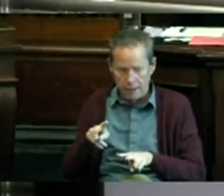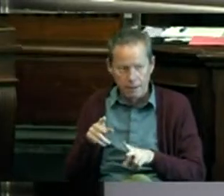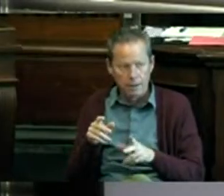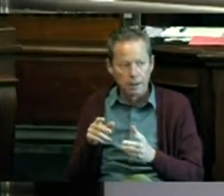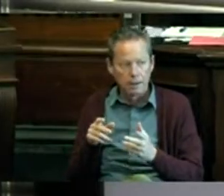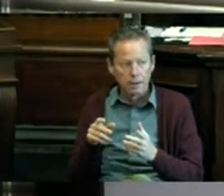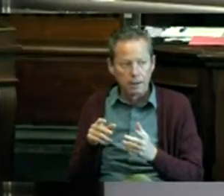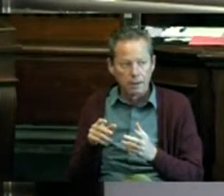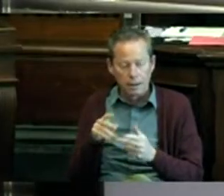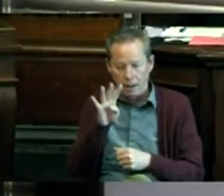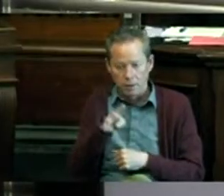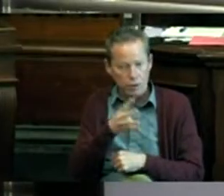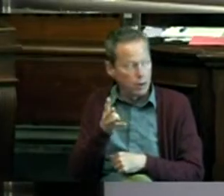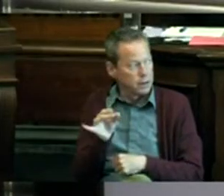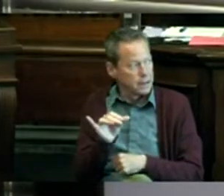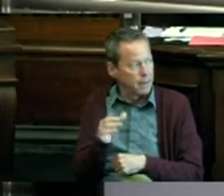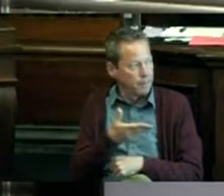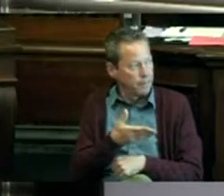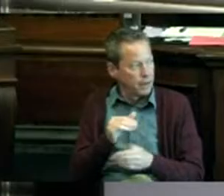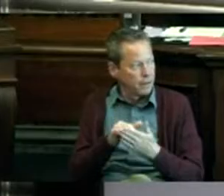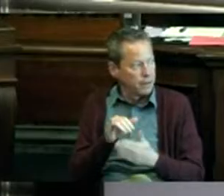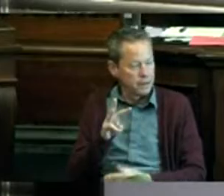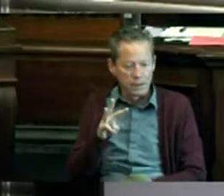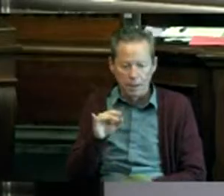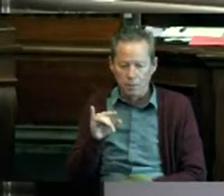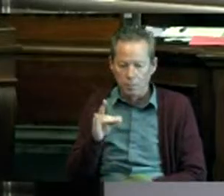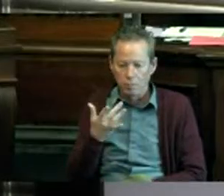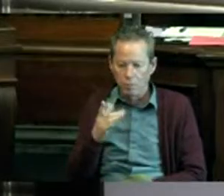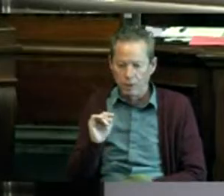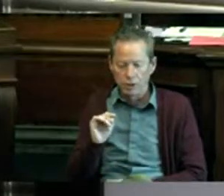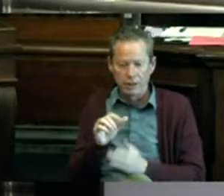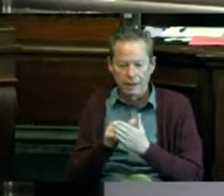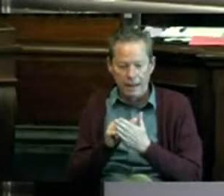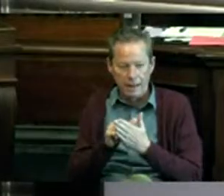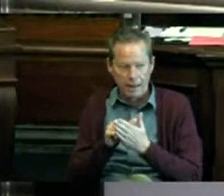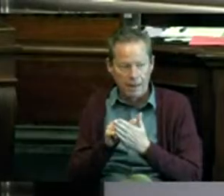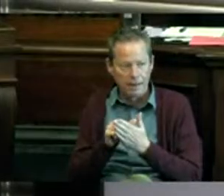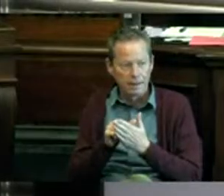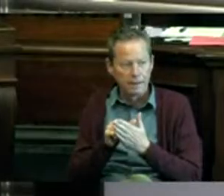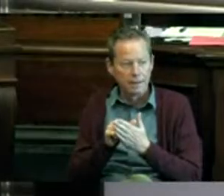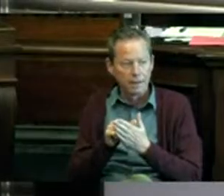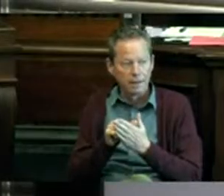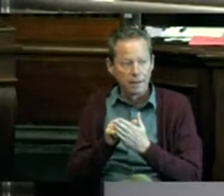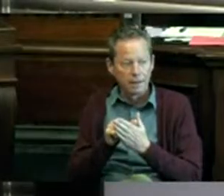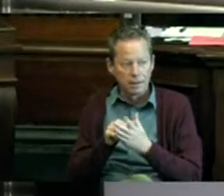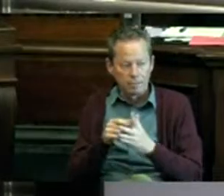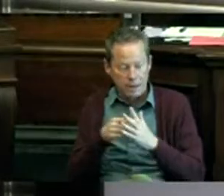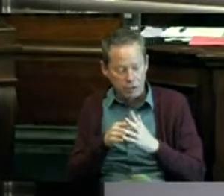time. Imagine leadership looking